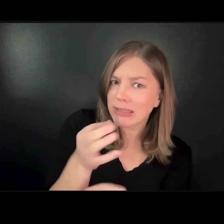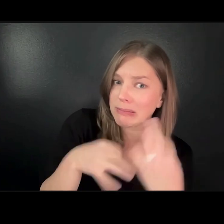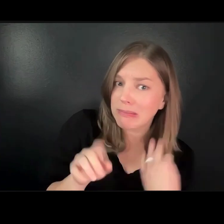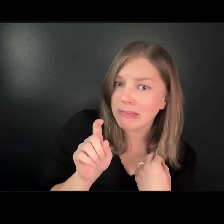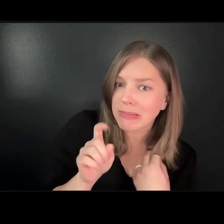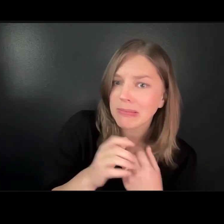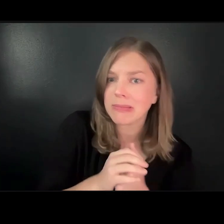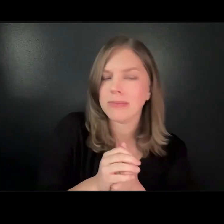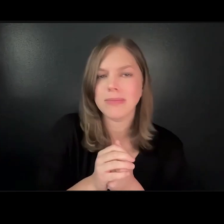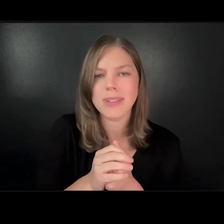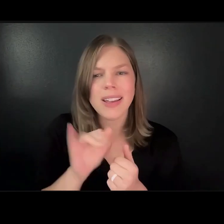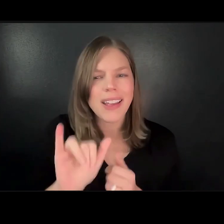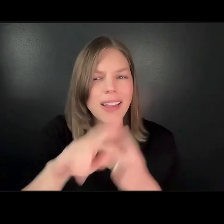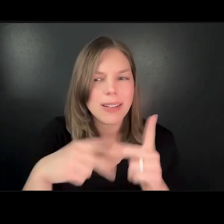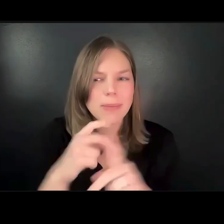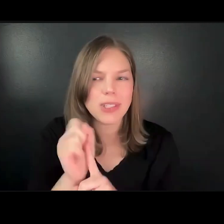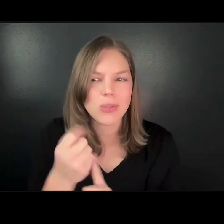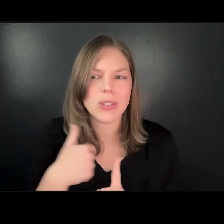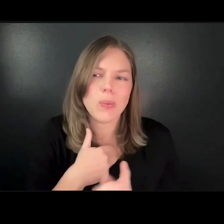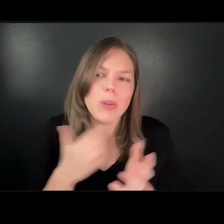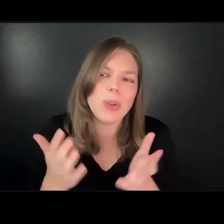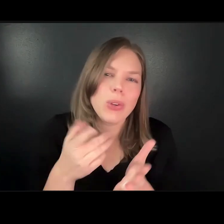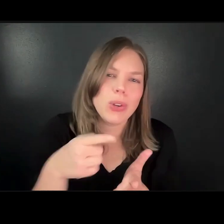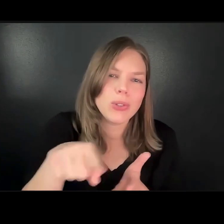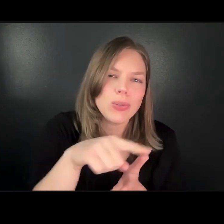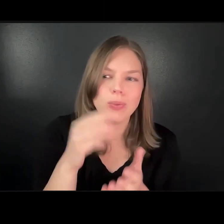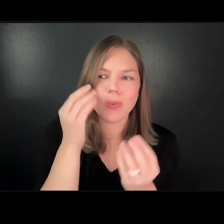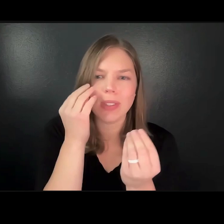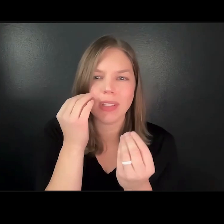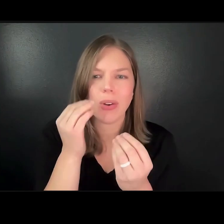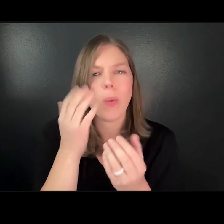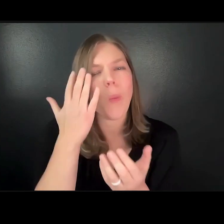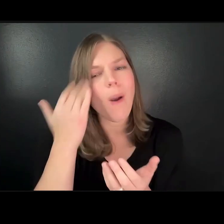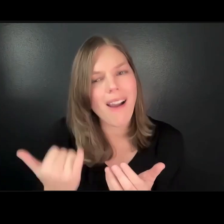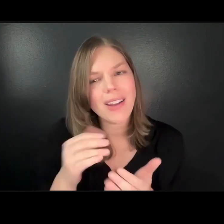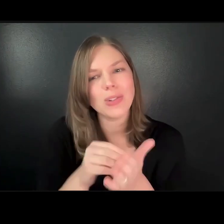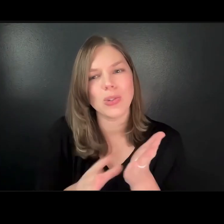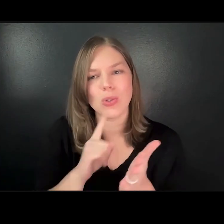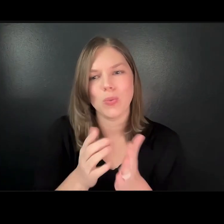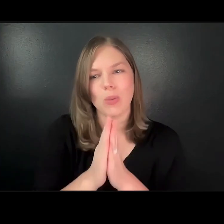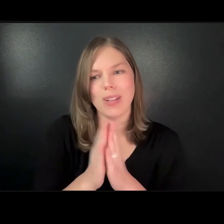provide speech-to-text instead? Well in this type of situation, we often encourage professionals to consider